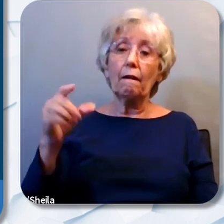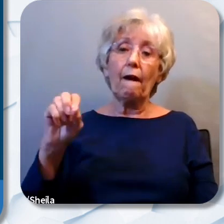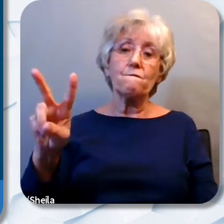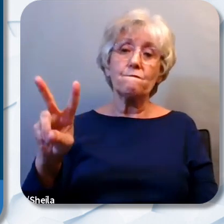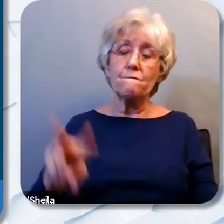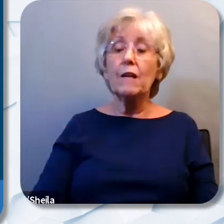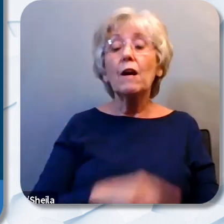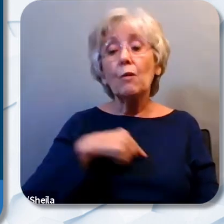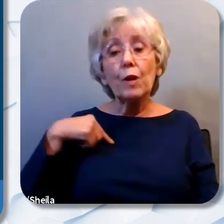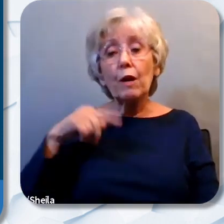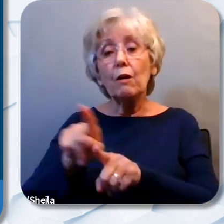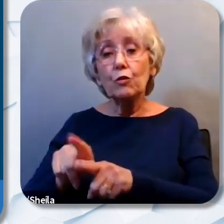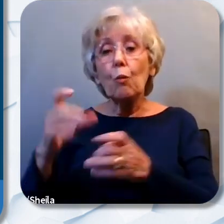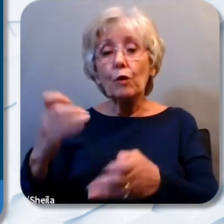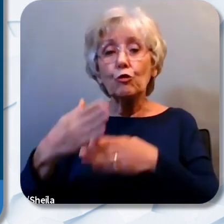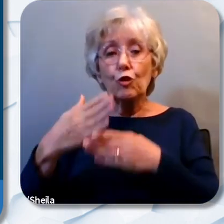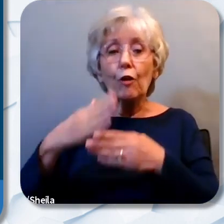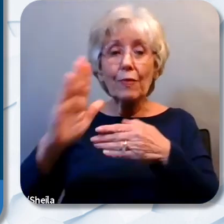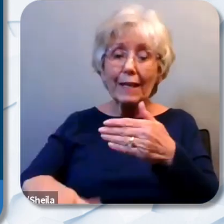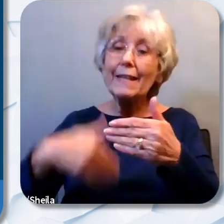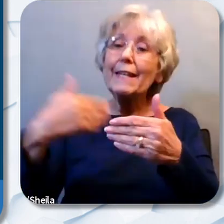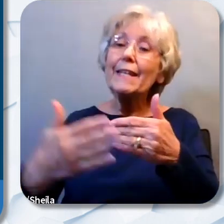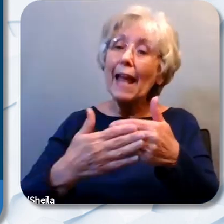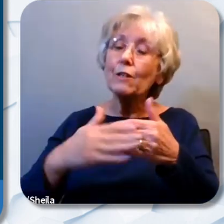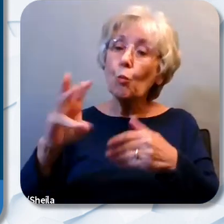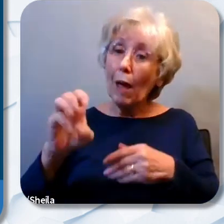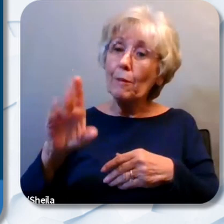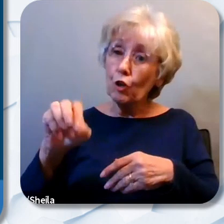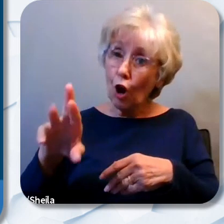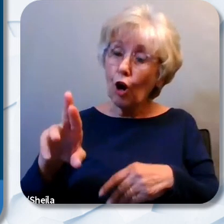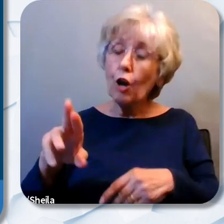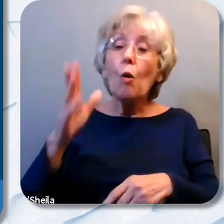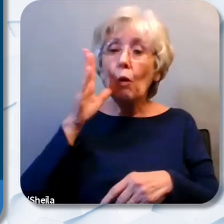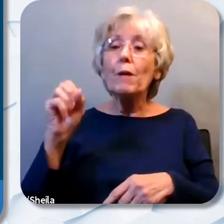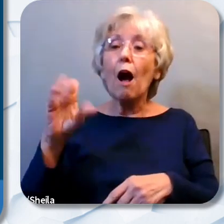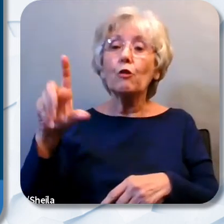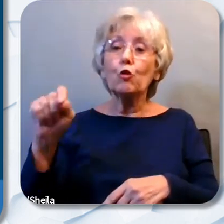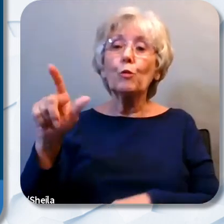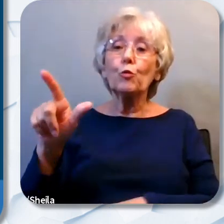We also want to share that our next webinar in our p3 series will be on October 28 and we'll